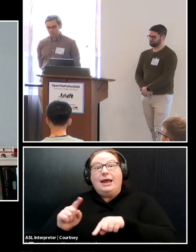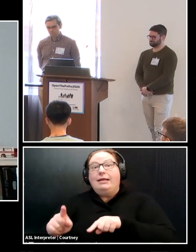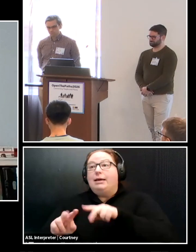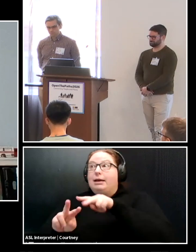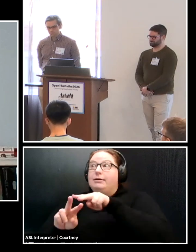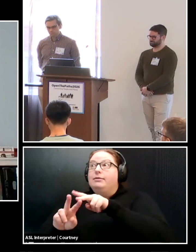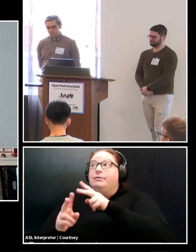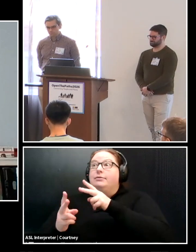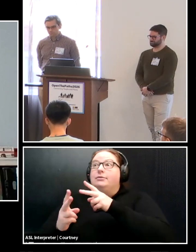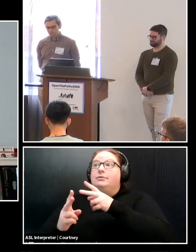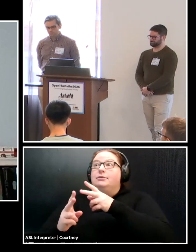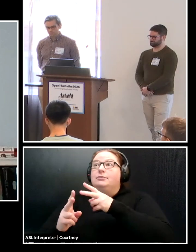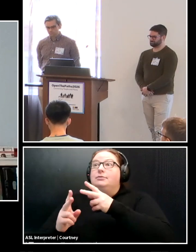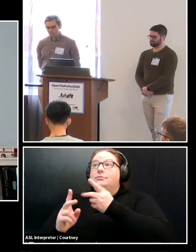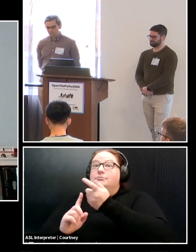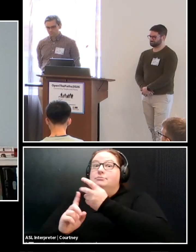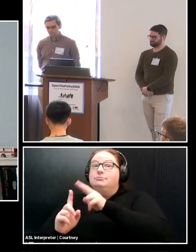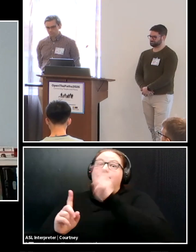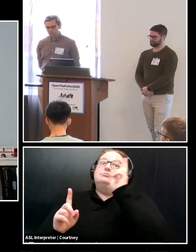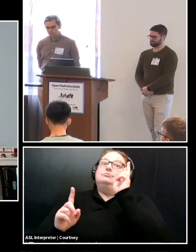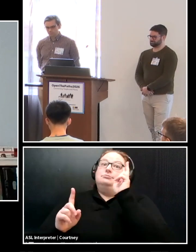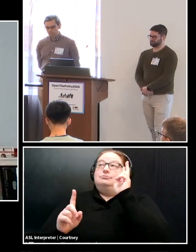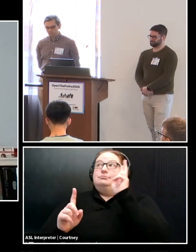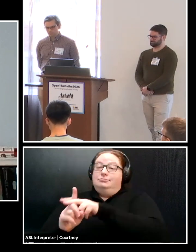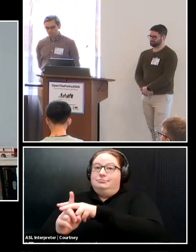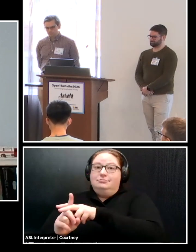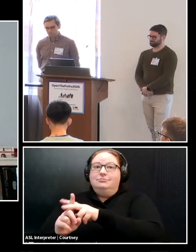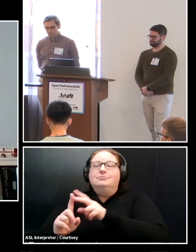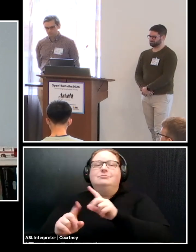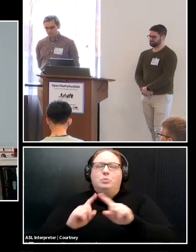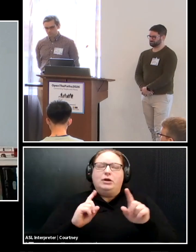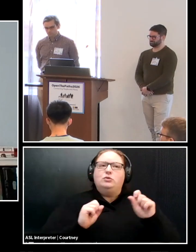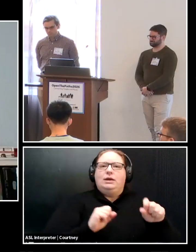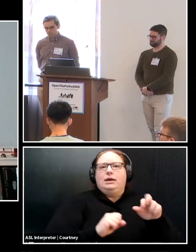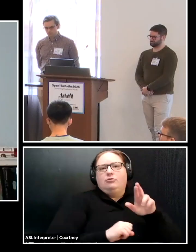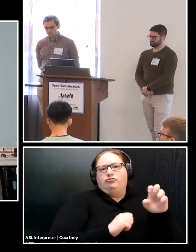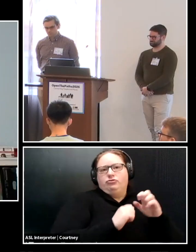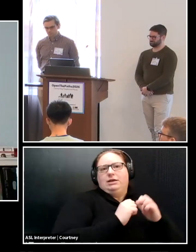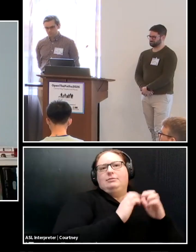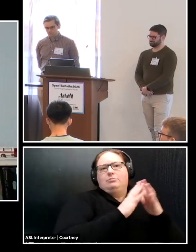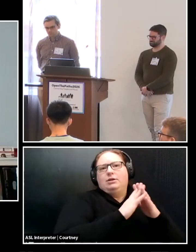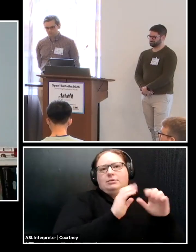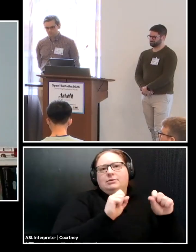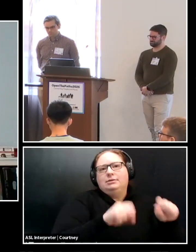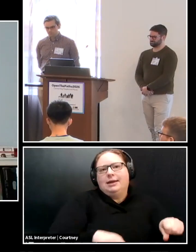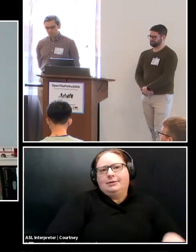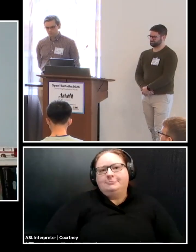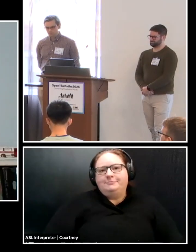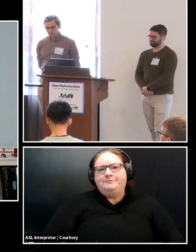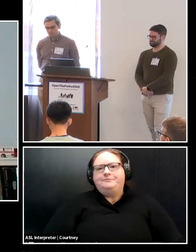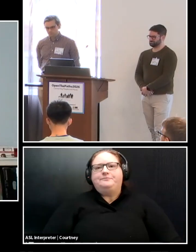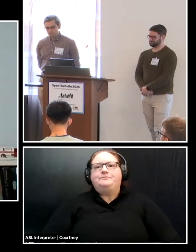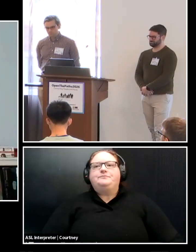could be but still um not too onerous to kind of iterate through. Um the second kind of approach